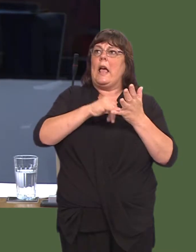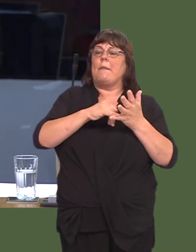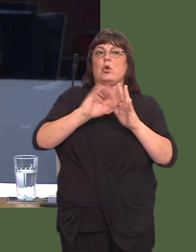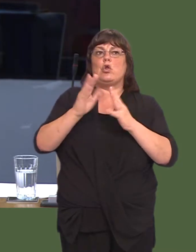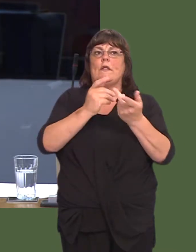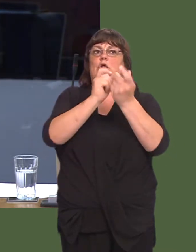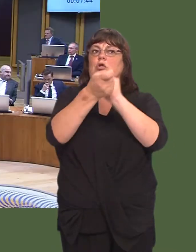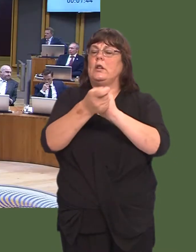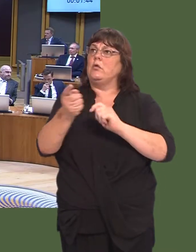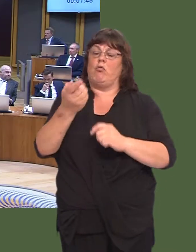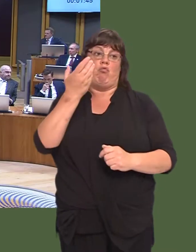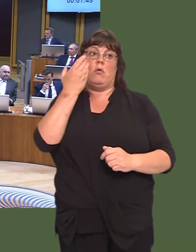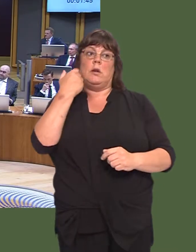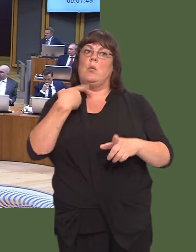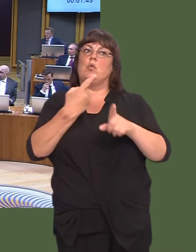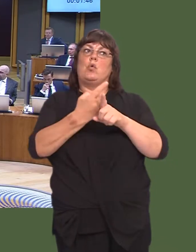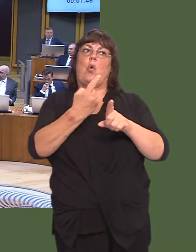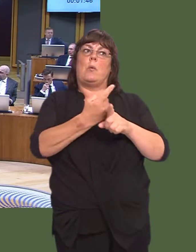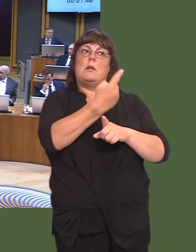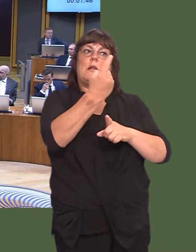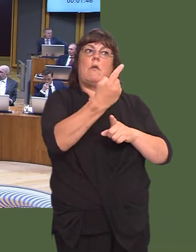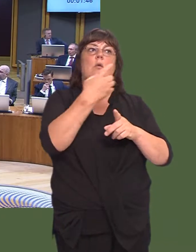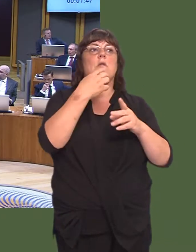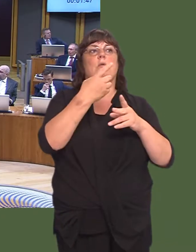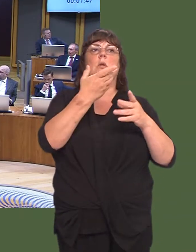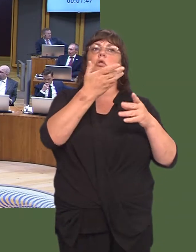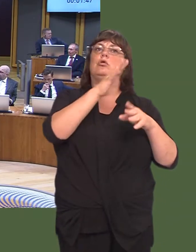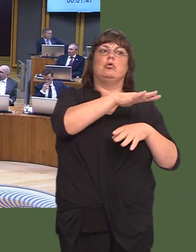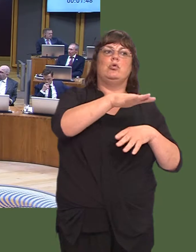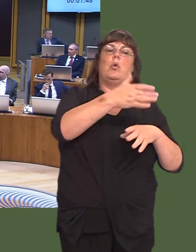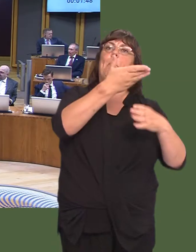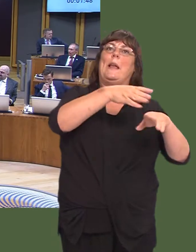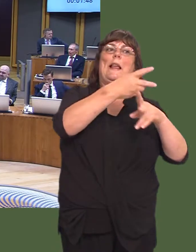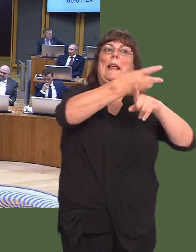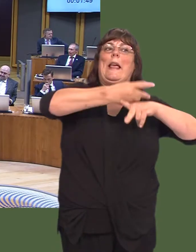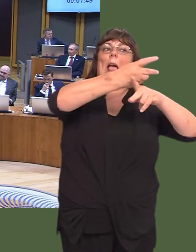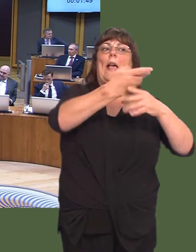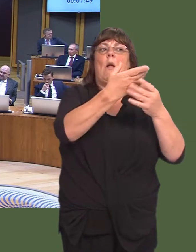I spoke recently to someone who works with care leavers, who told me that theyíre only